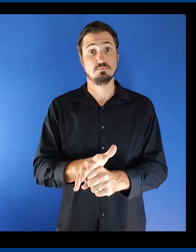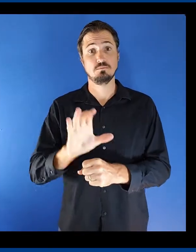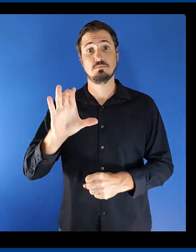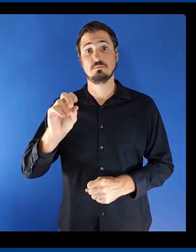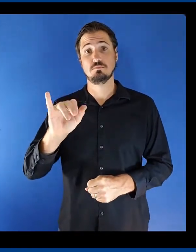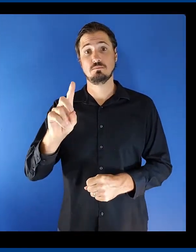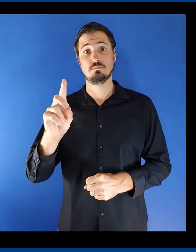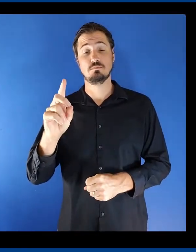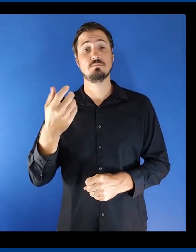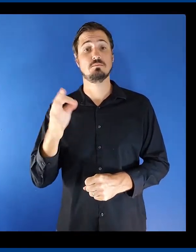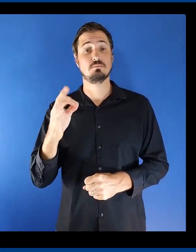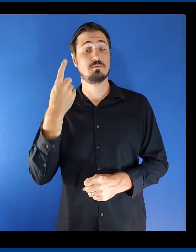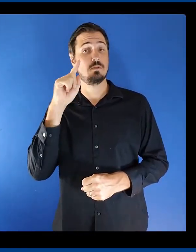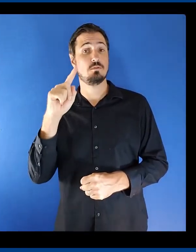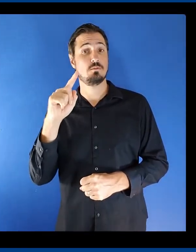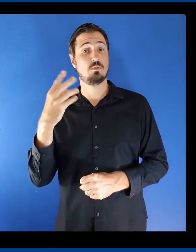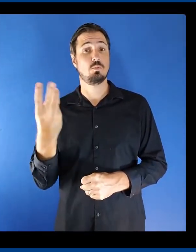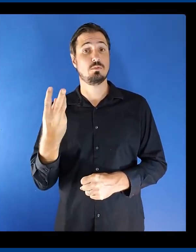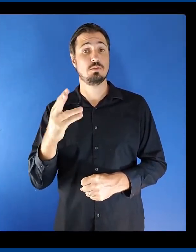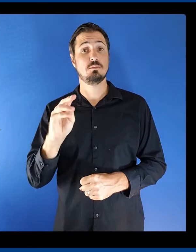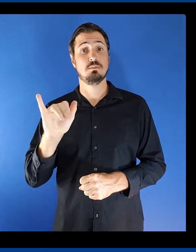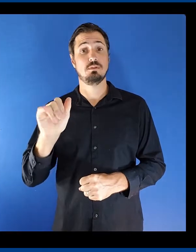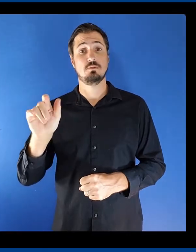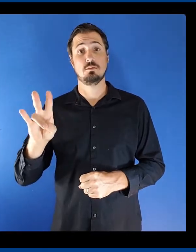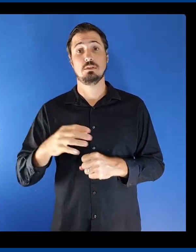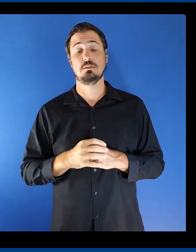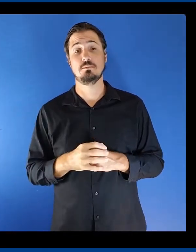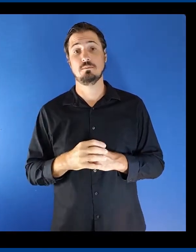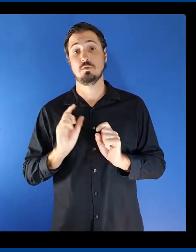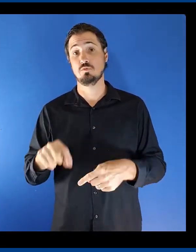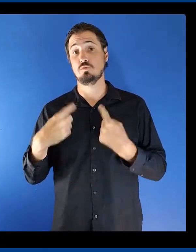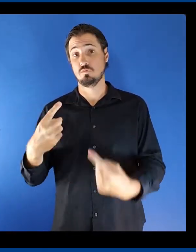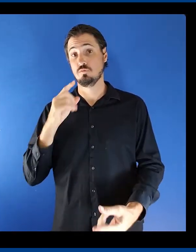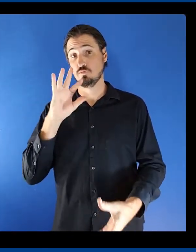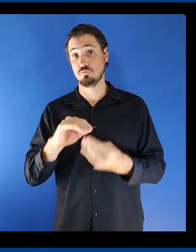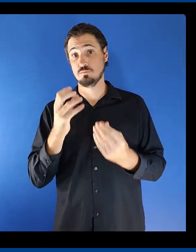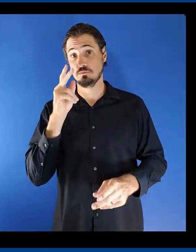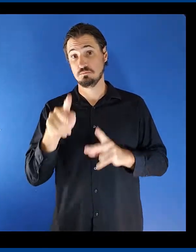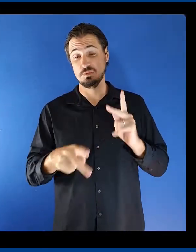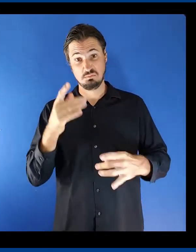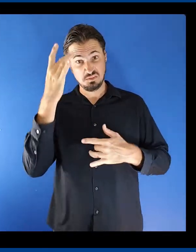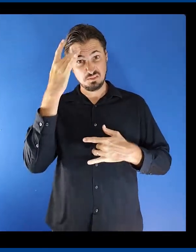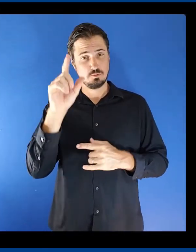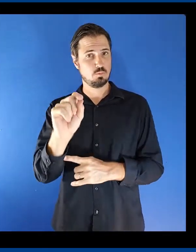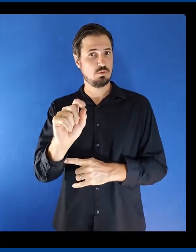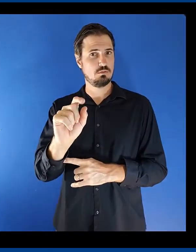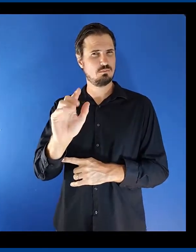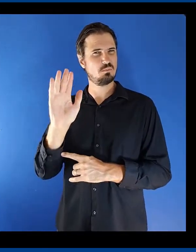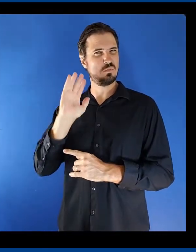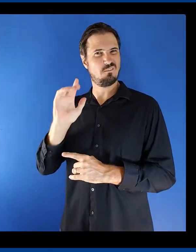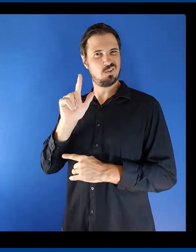Our total number of confirmed cases on Kaua‘i stands at 20. As we announced yesterday, this is down from 21 cases,